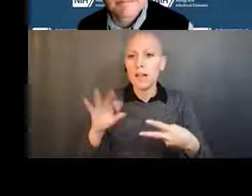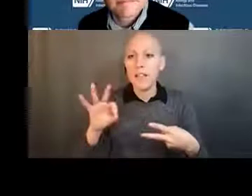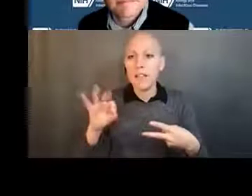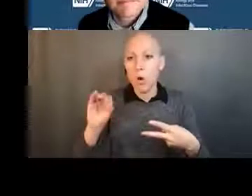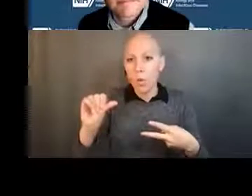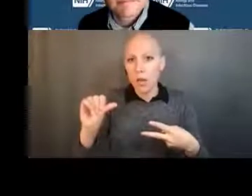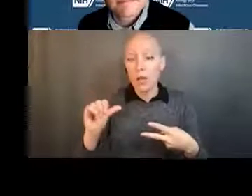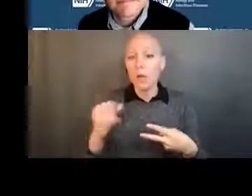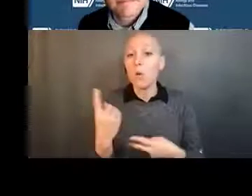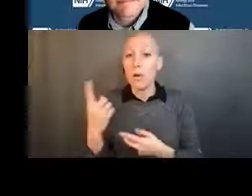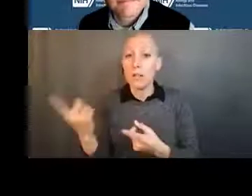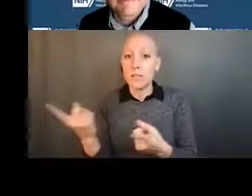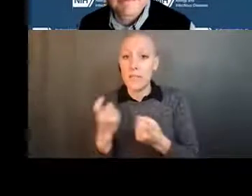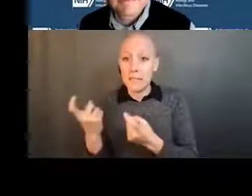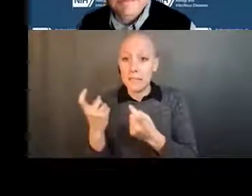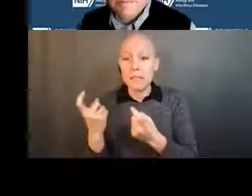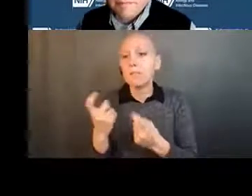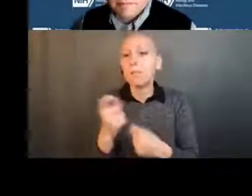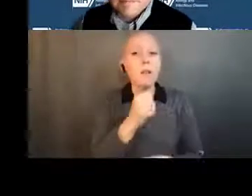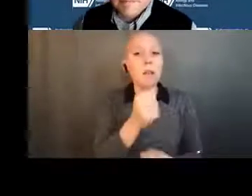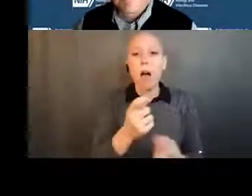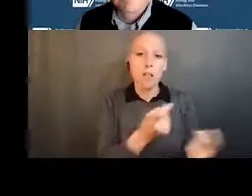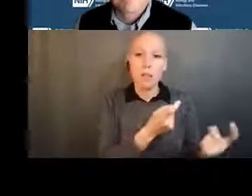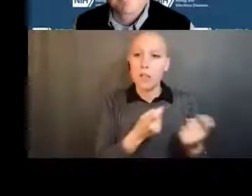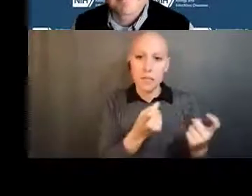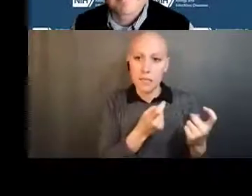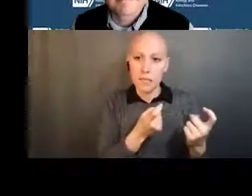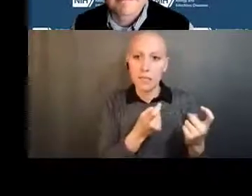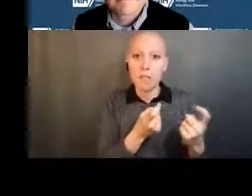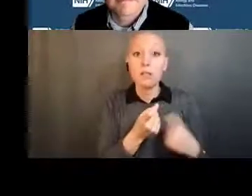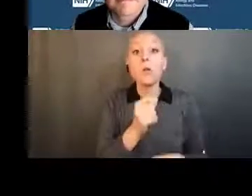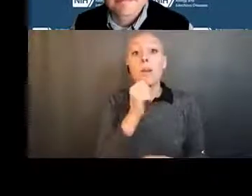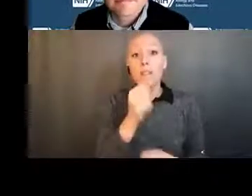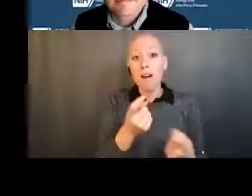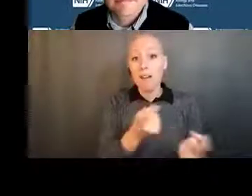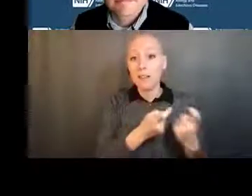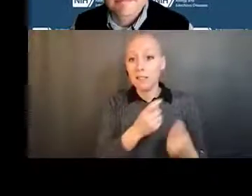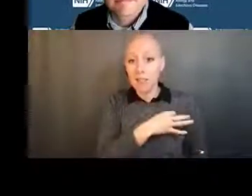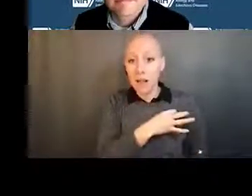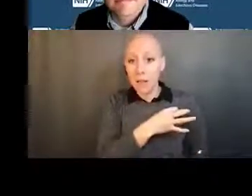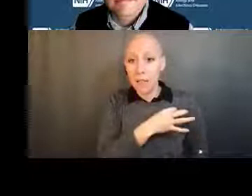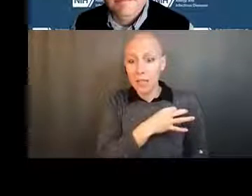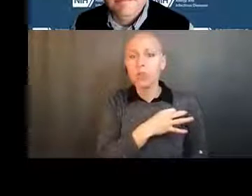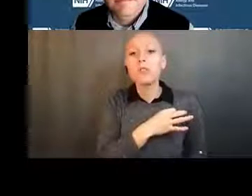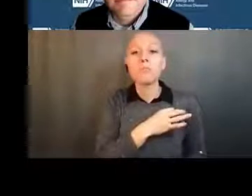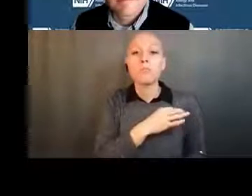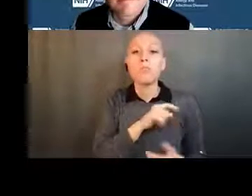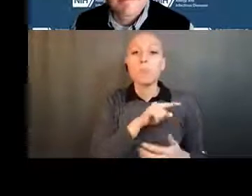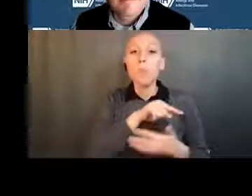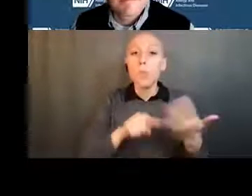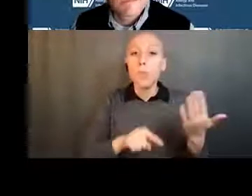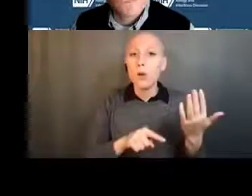and one for unsolicited. For the unsolicited applications, these are really ideas that are coming from the investigator.